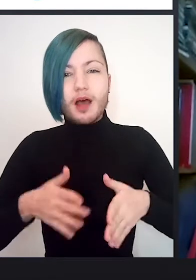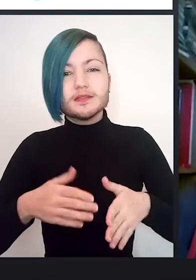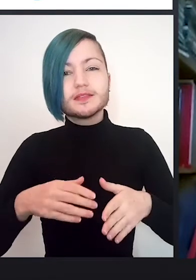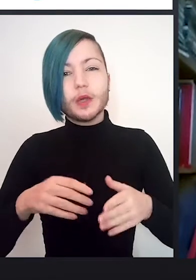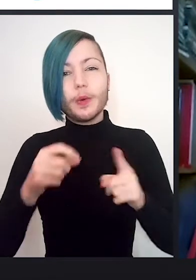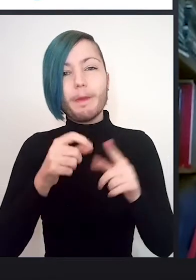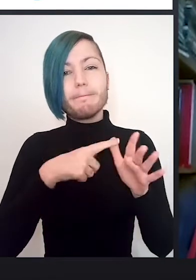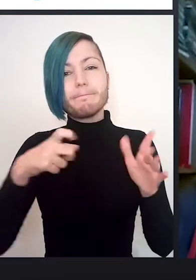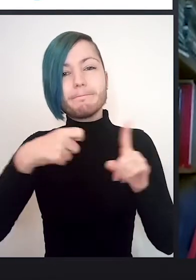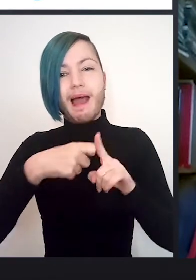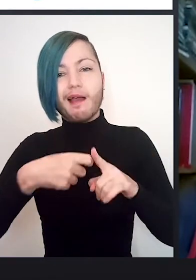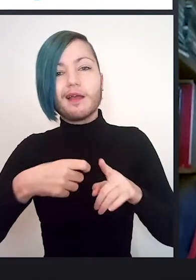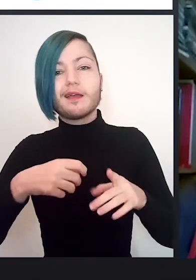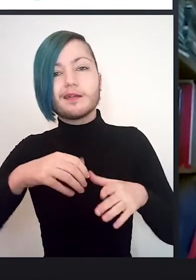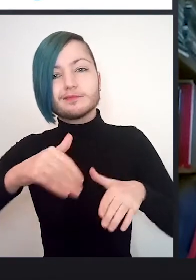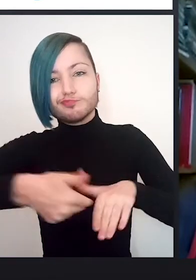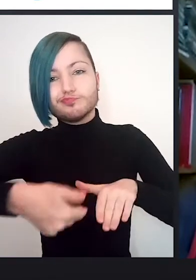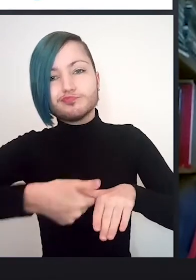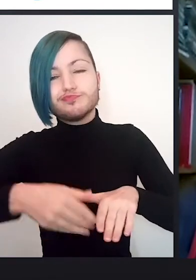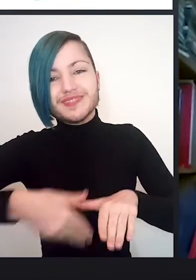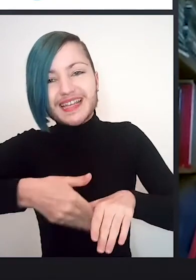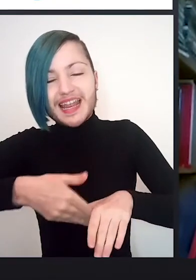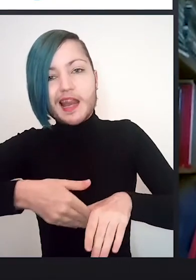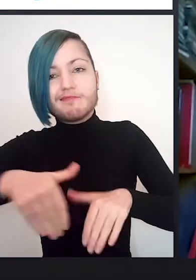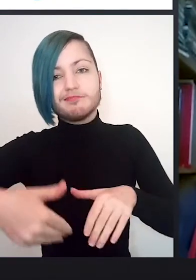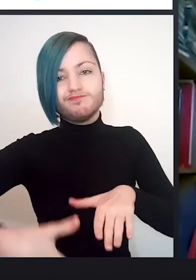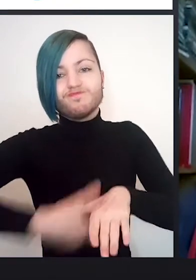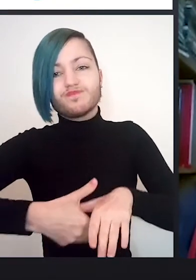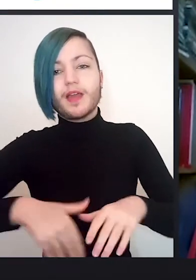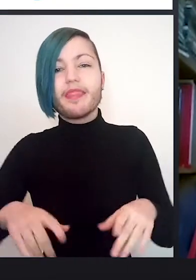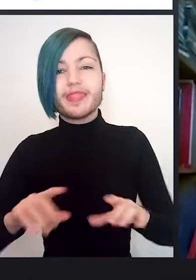this sort of tight, I think James described it as sort of nappy-like bandage that really is